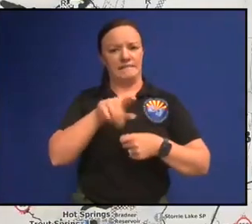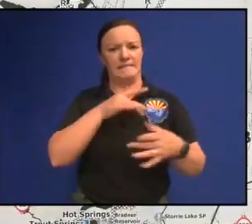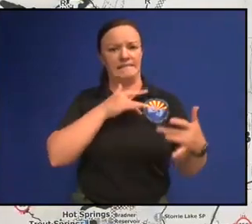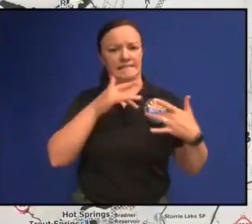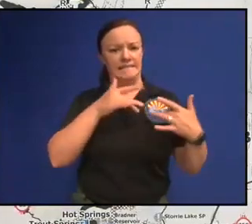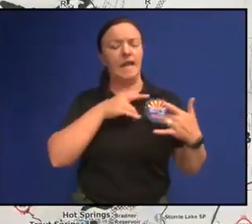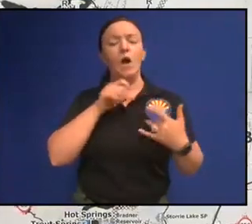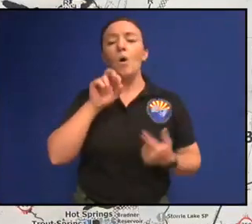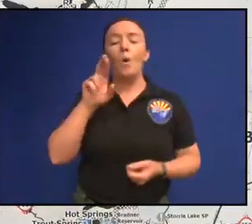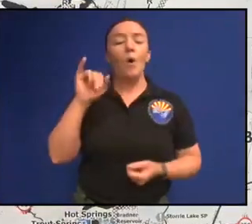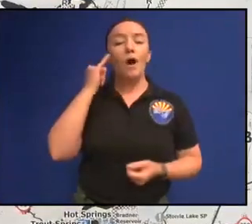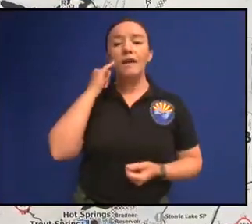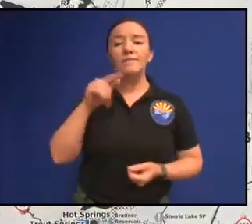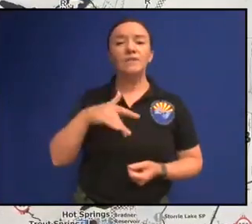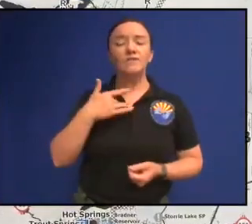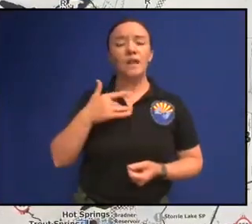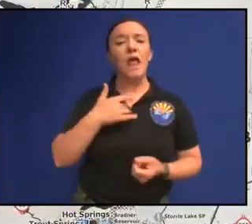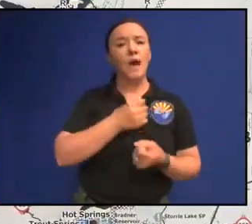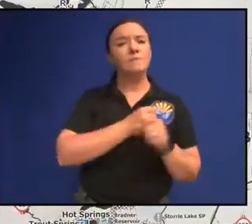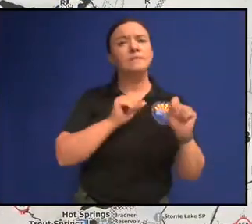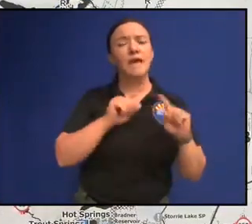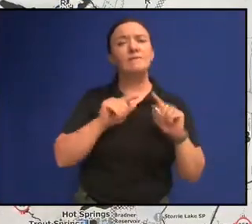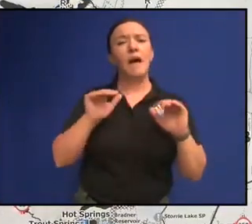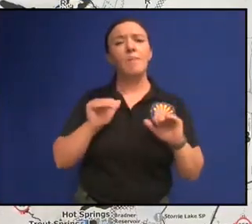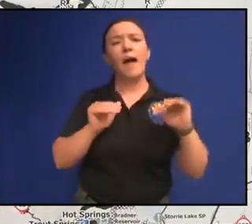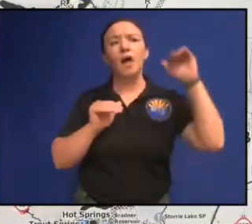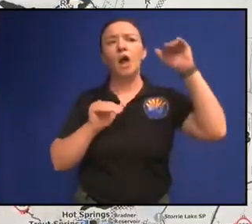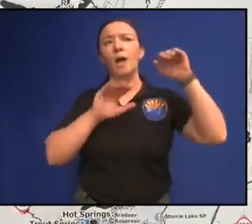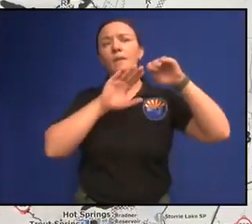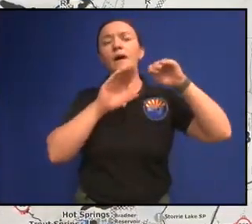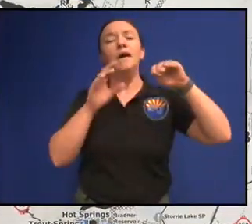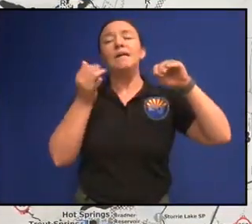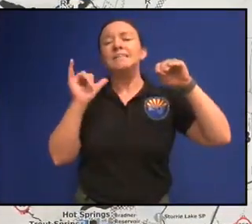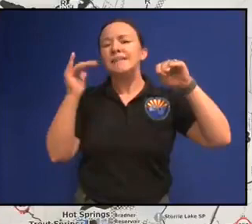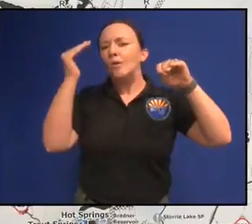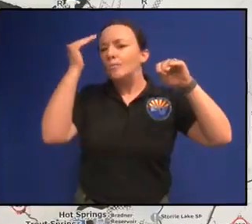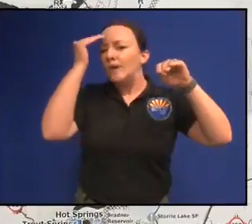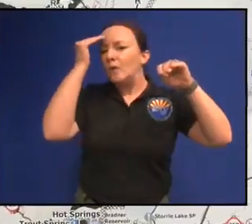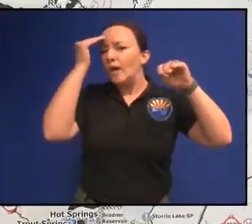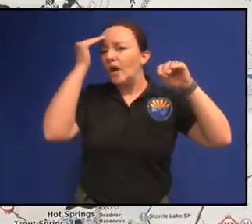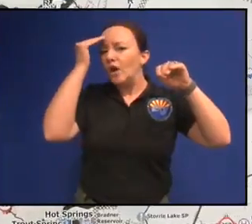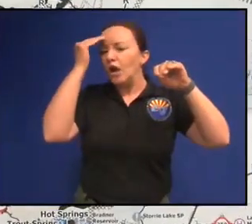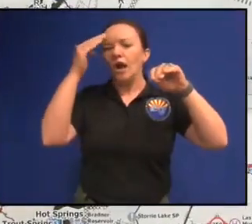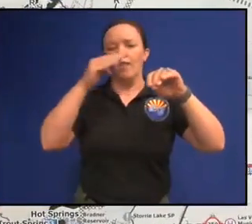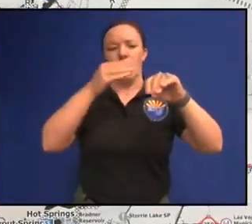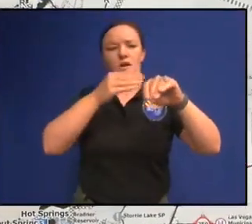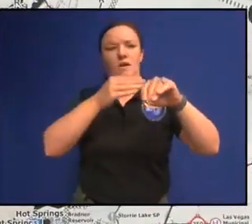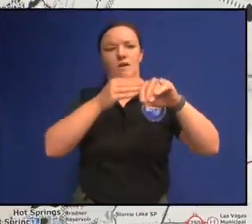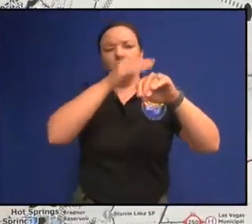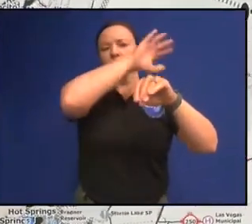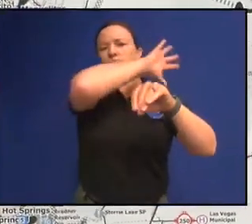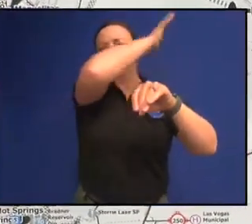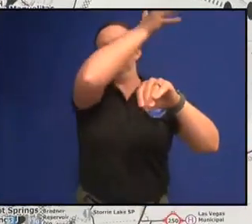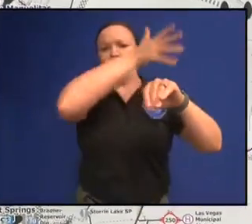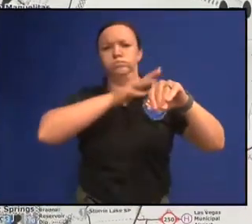YOU FEEL YOU ARE SAFE AND YOU ARE HIGHER, YOU NEED TO BE PREPARED BECAUSE POTENTIAL FOR FLOODING THAT WE